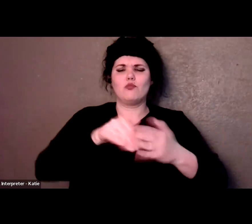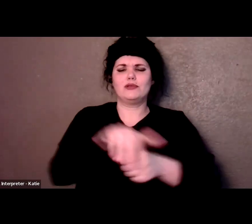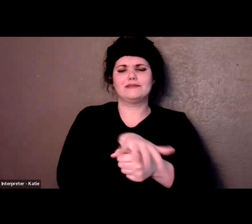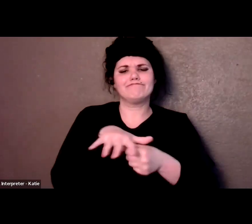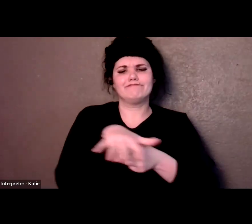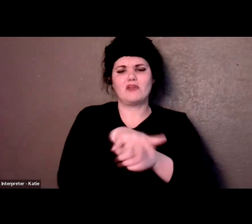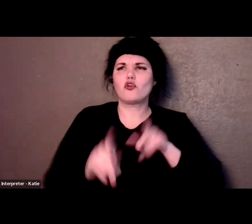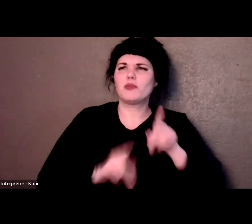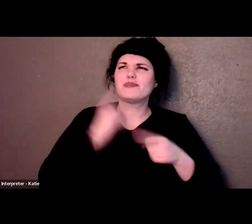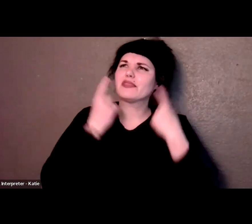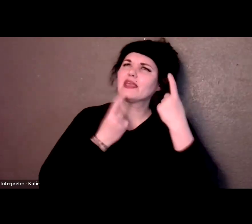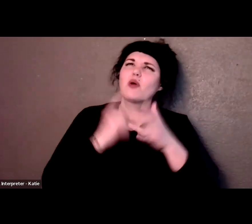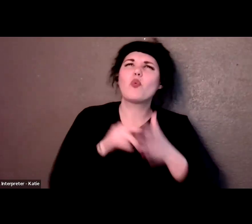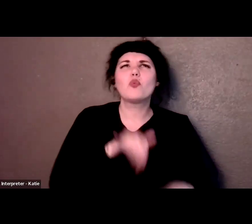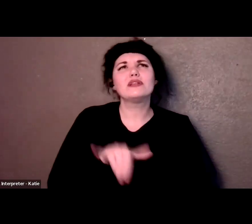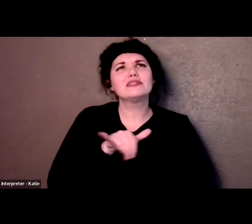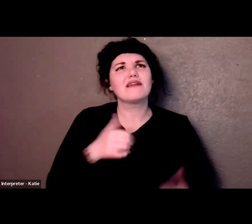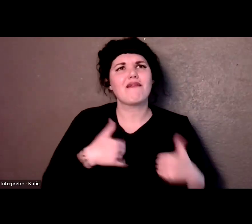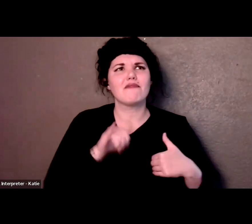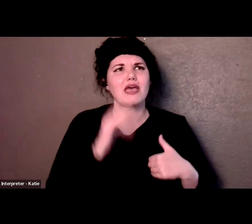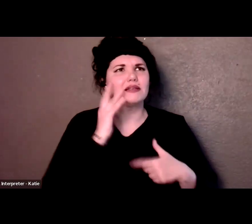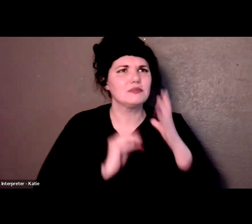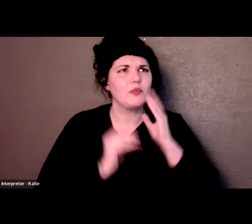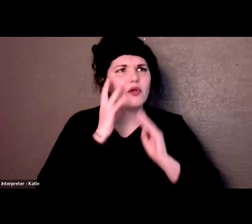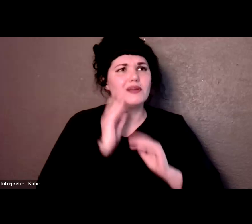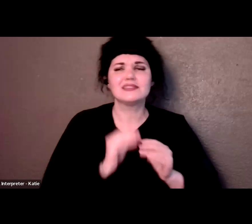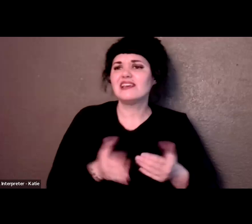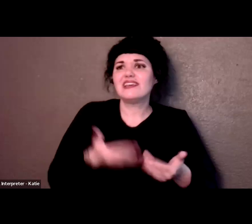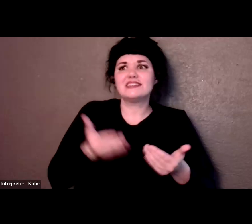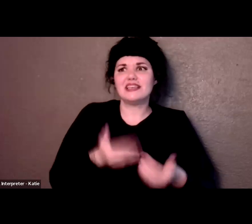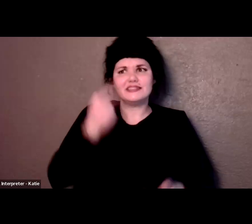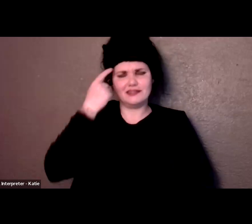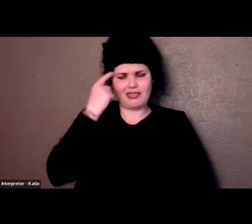I think it is easy to think that just because a person has been removed from your immediate